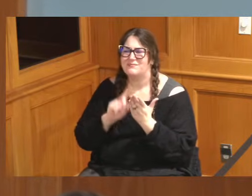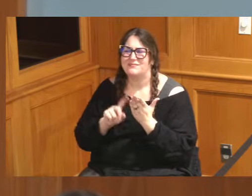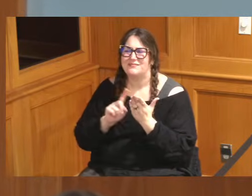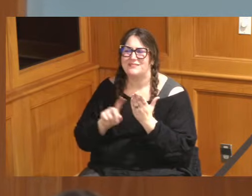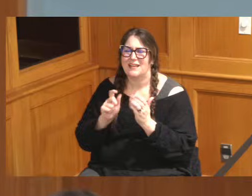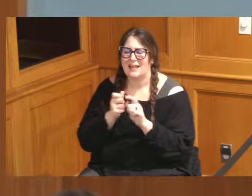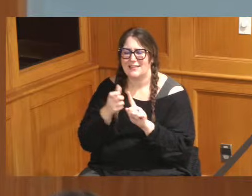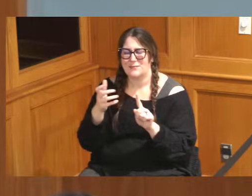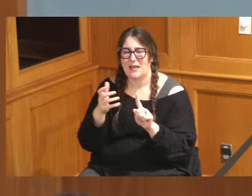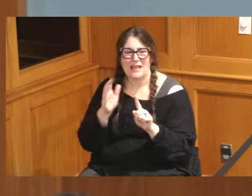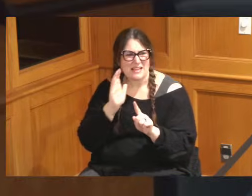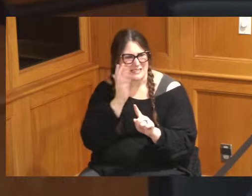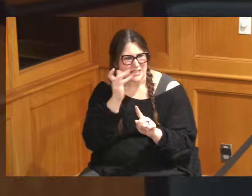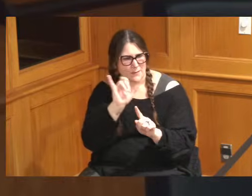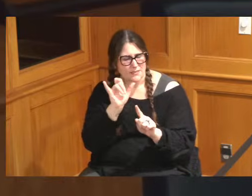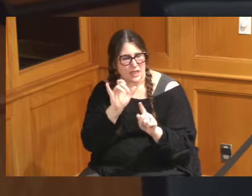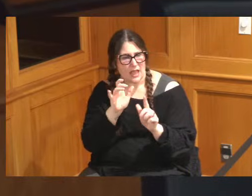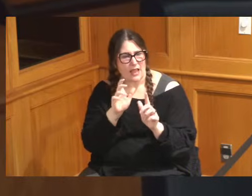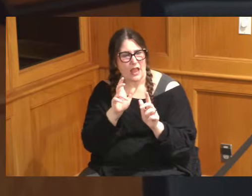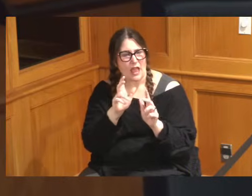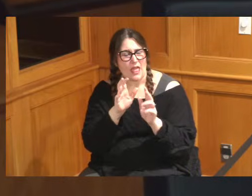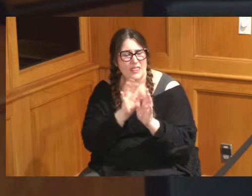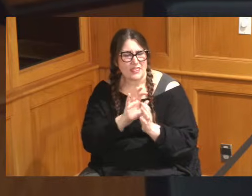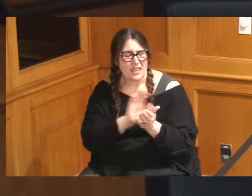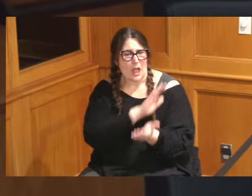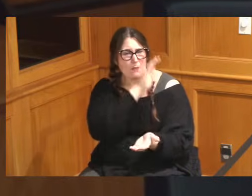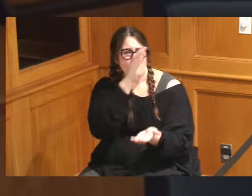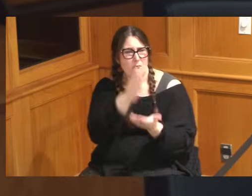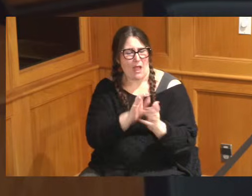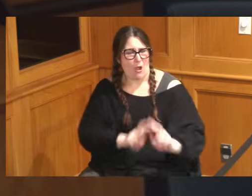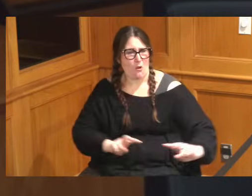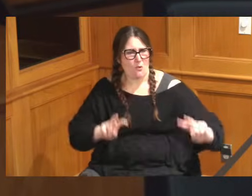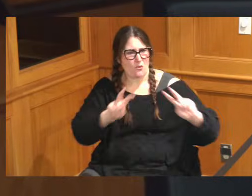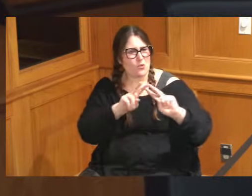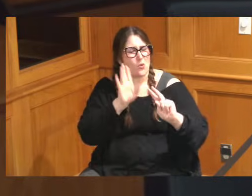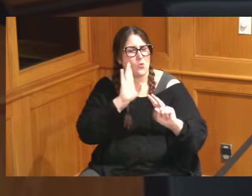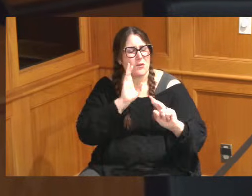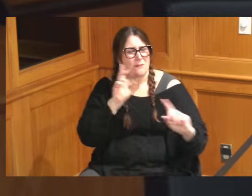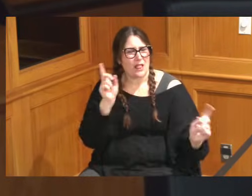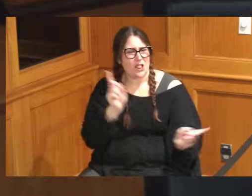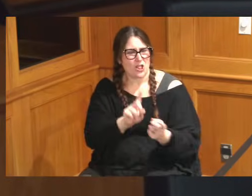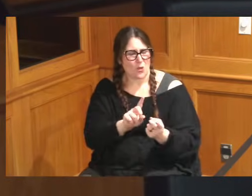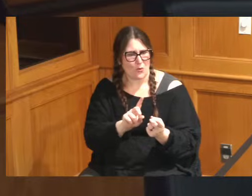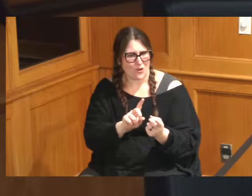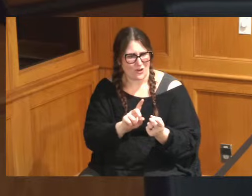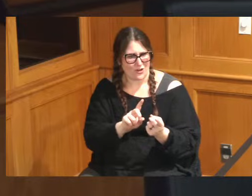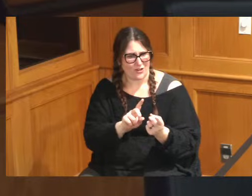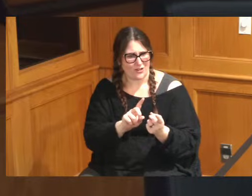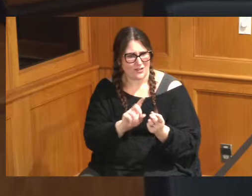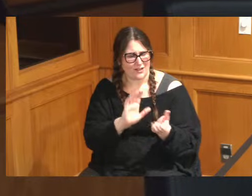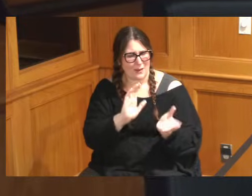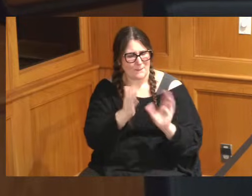volume would be so much higher from the impervious surface than it would be from a downspout, right?